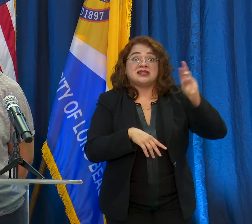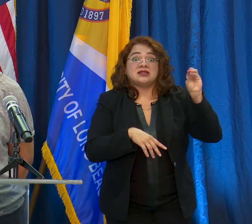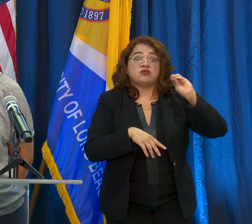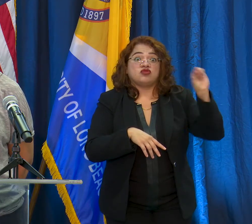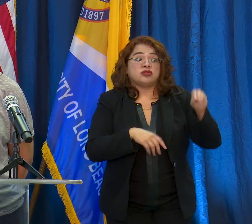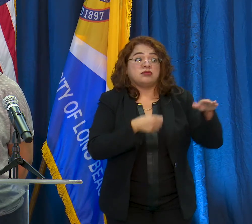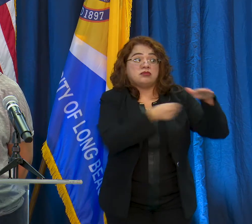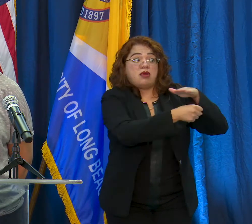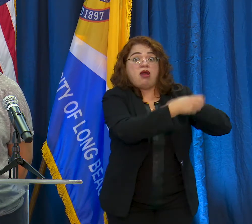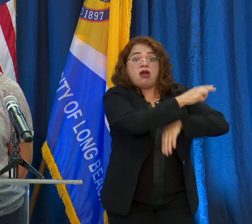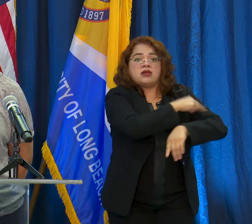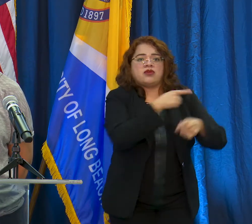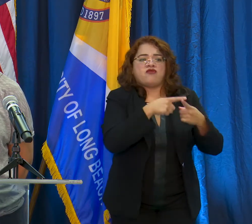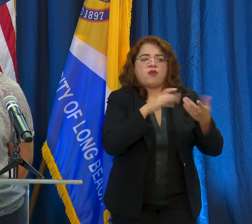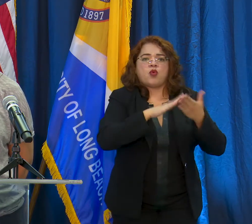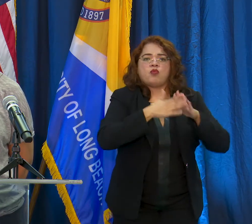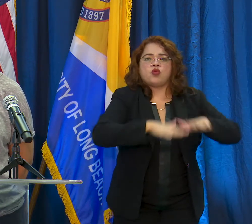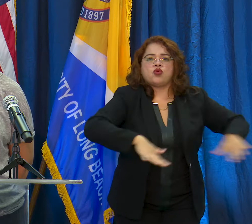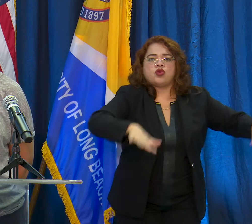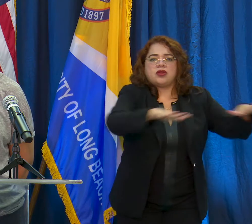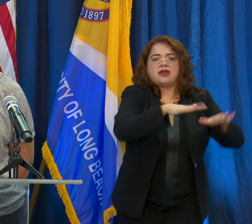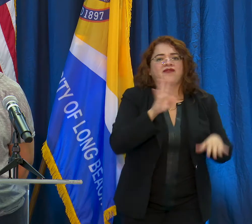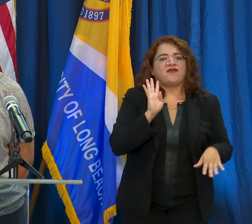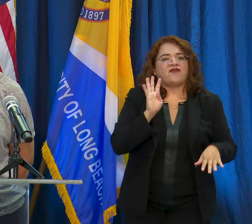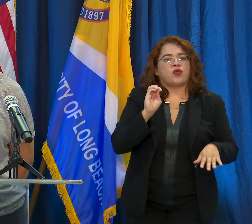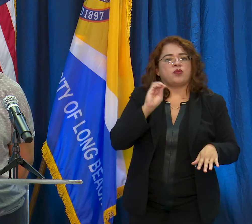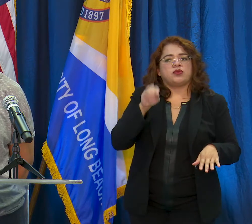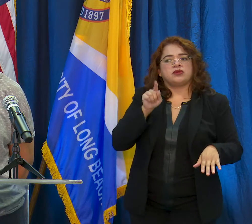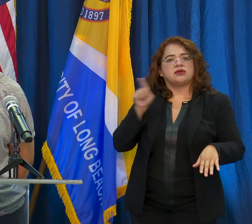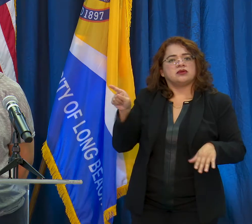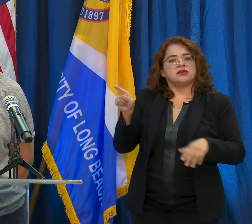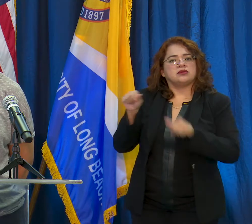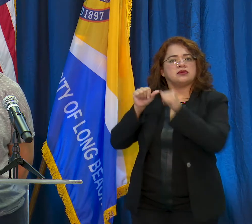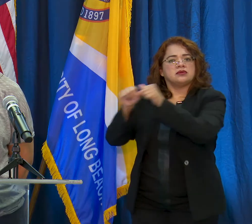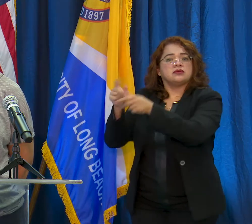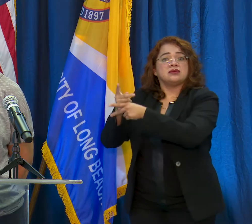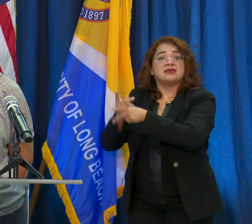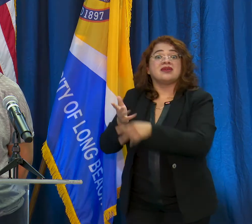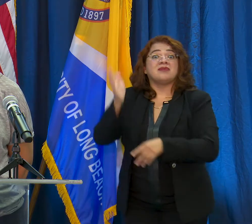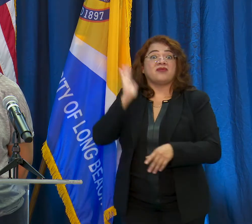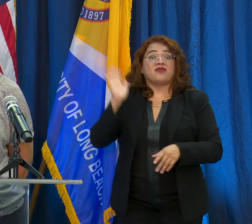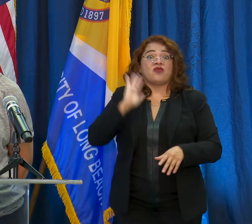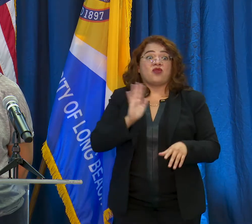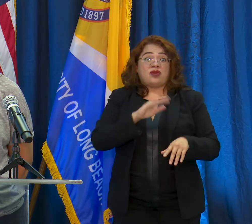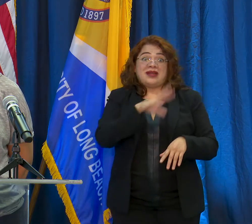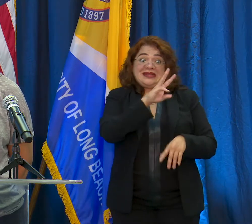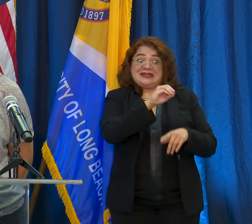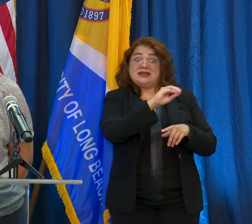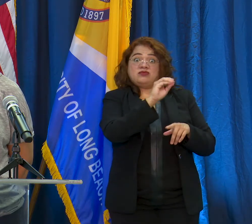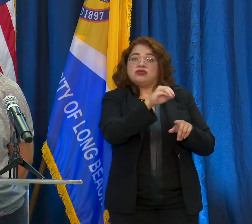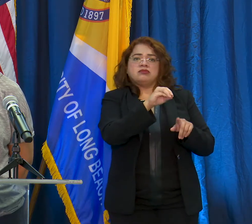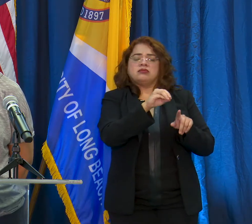A couple of months ago, it was as low as 25% of hospitalizations